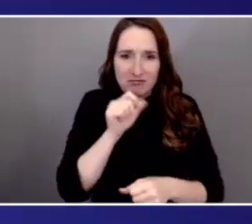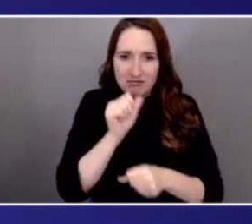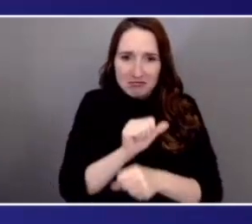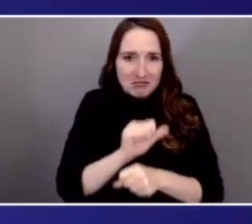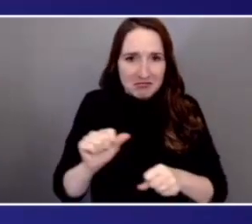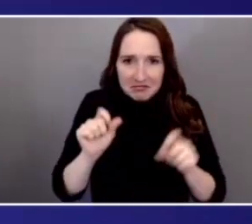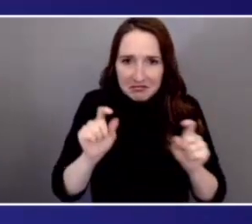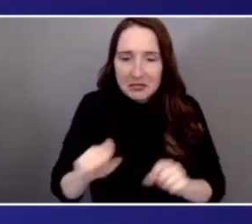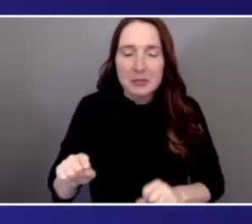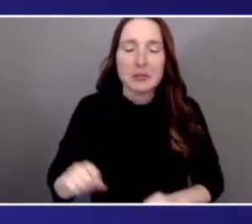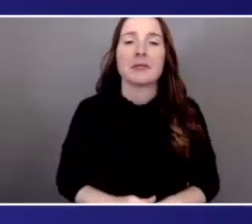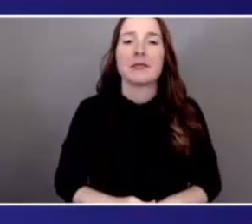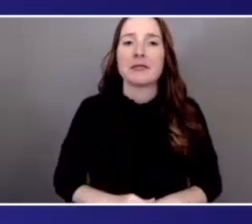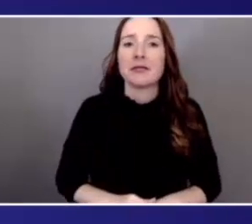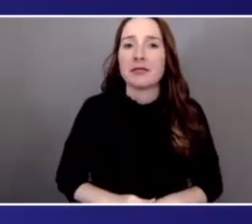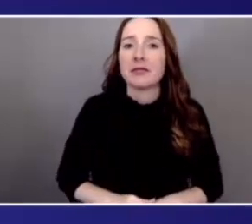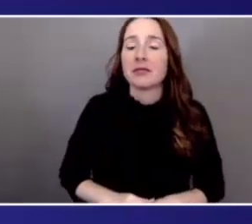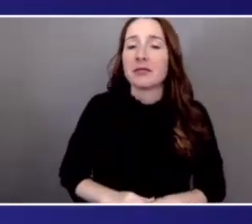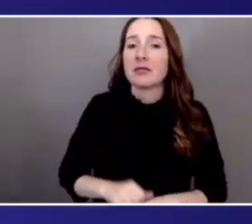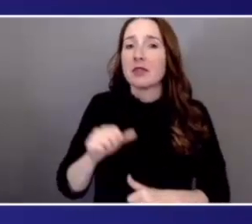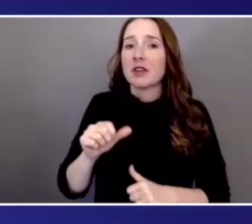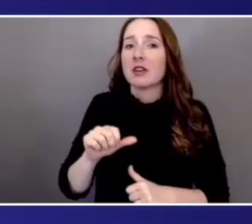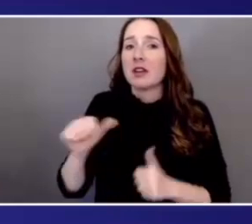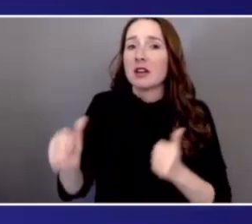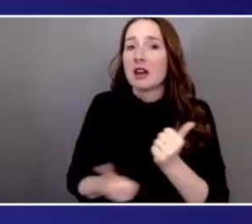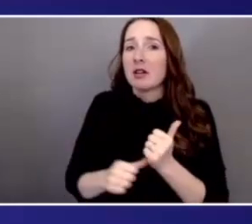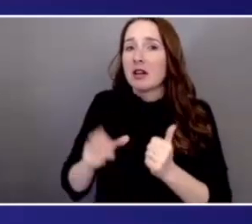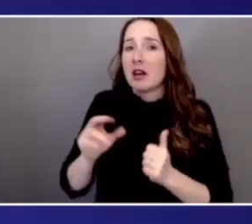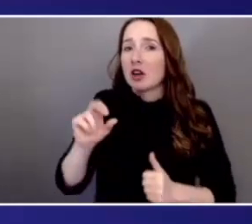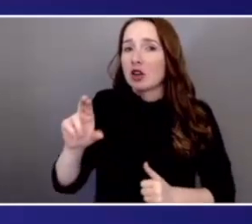We have a deputy under Secretary and.